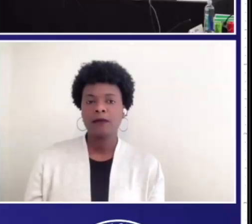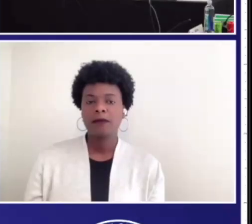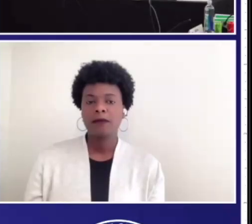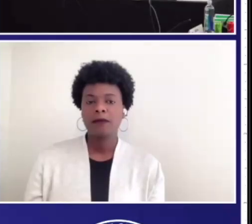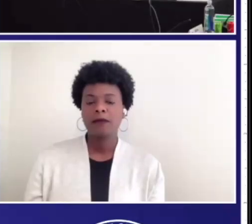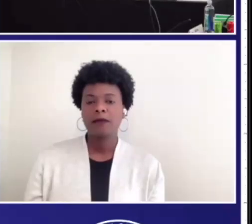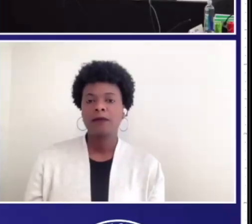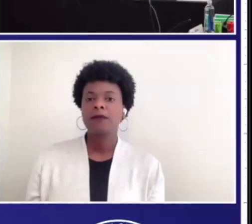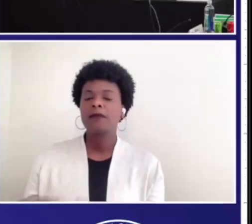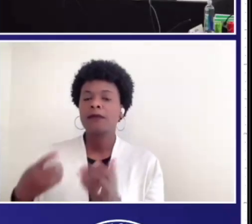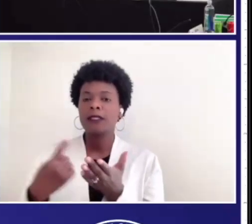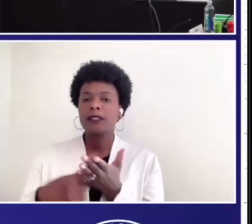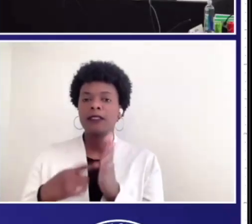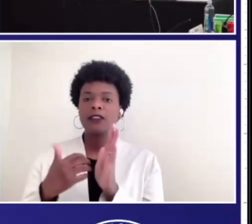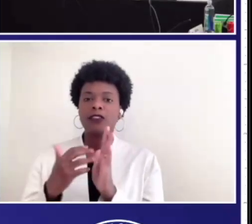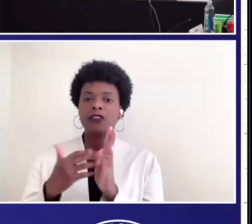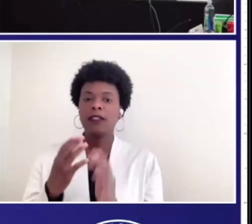Discussion draft 14. It's on the screen too.